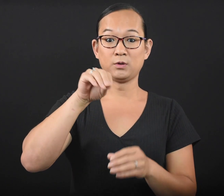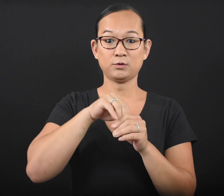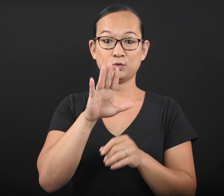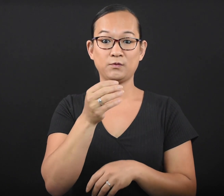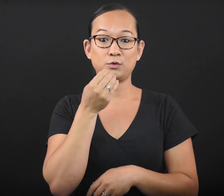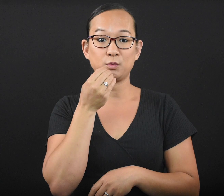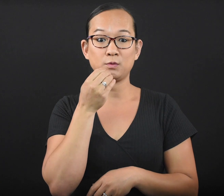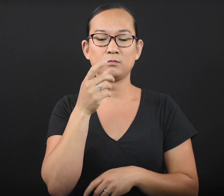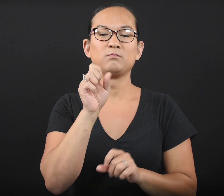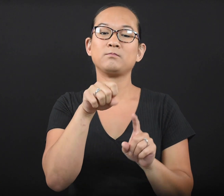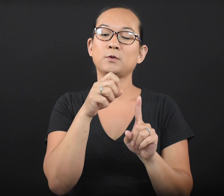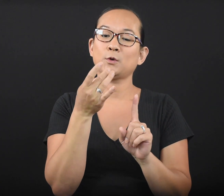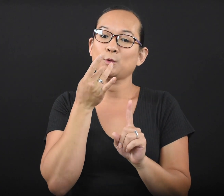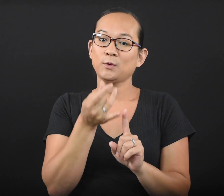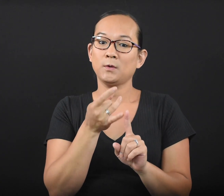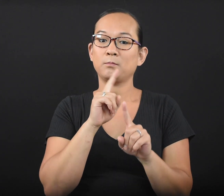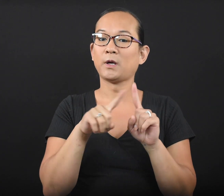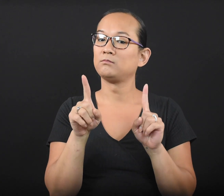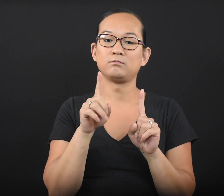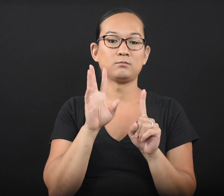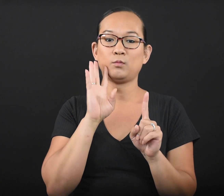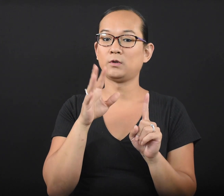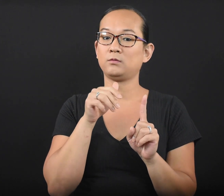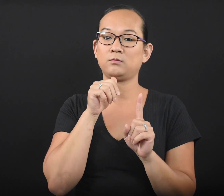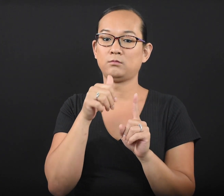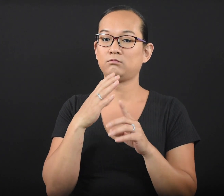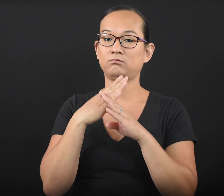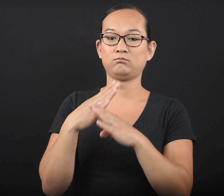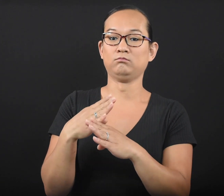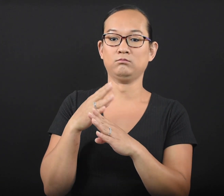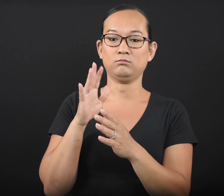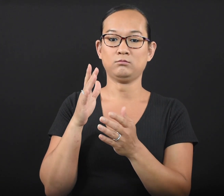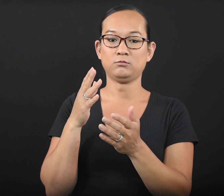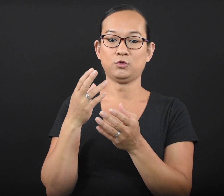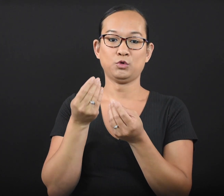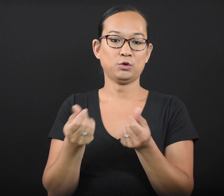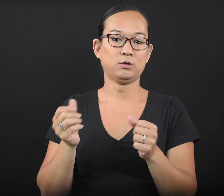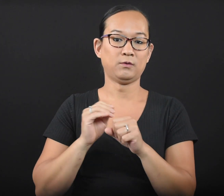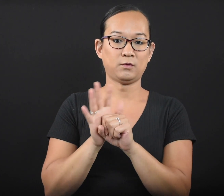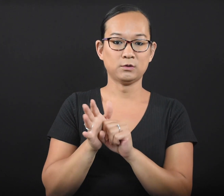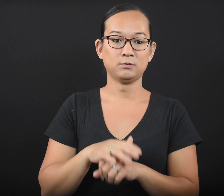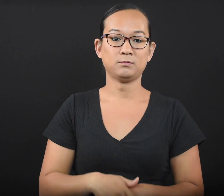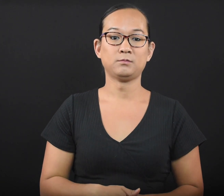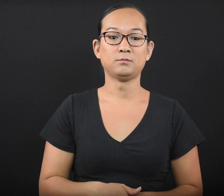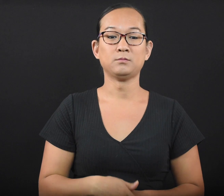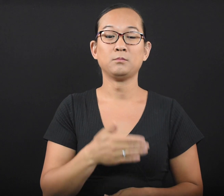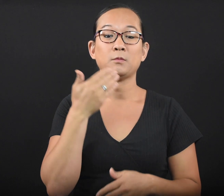Hot peppers in your food, though very tasty, cannot prevent or cure COVID-19.